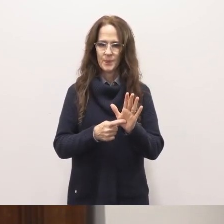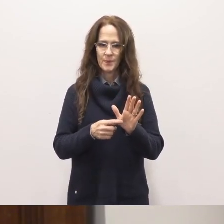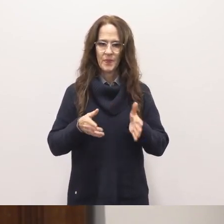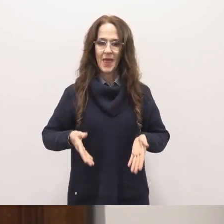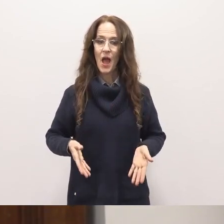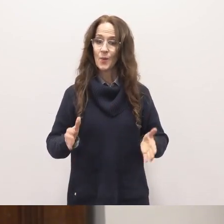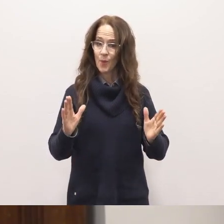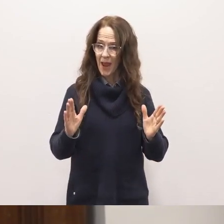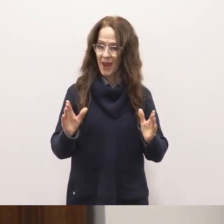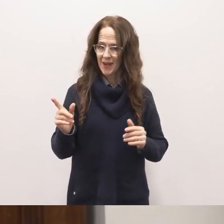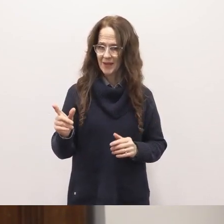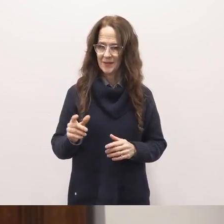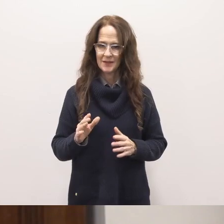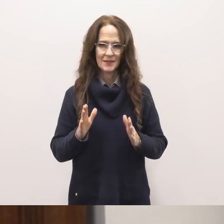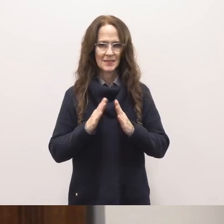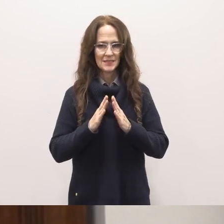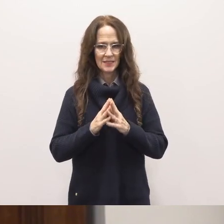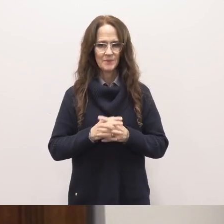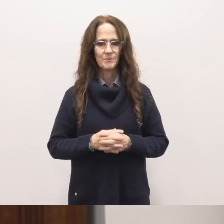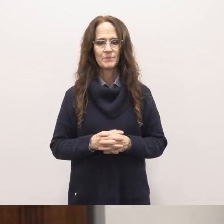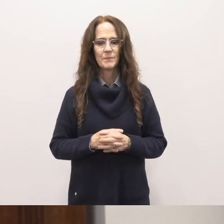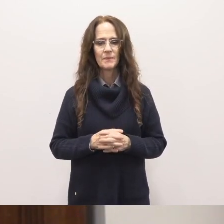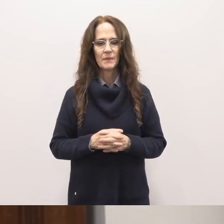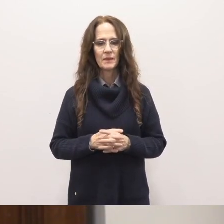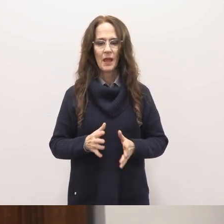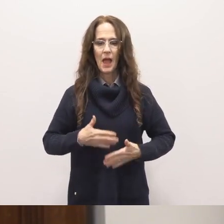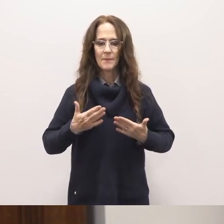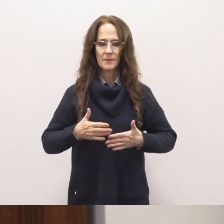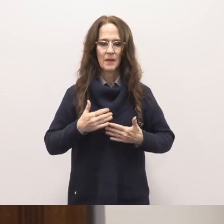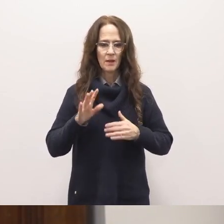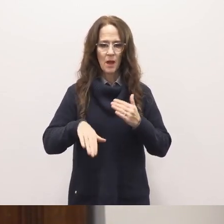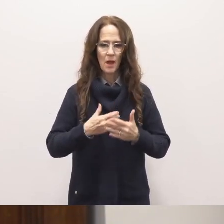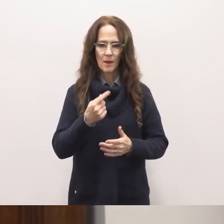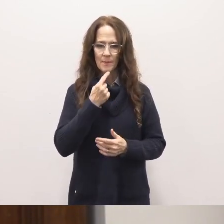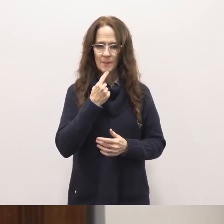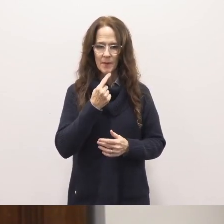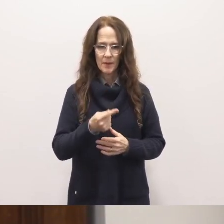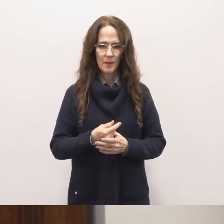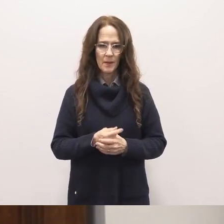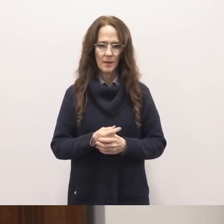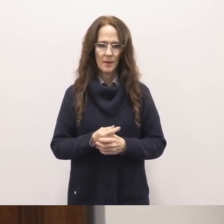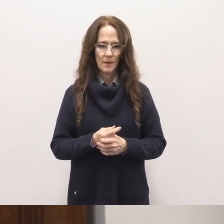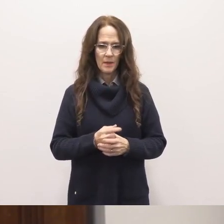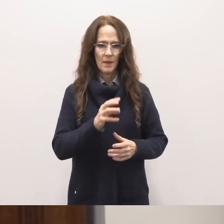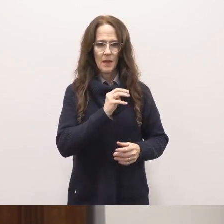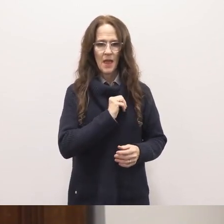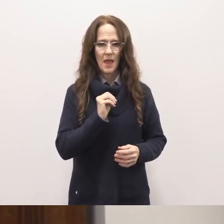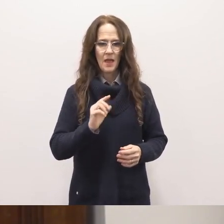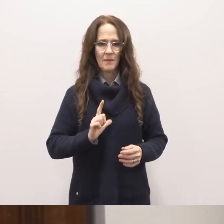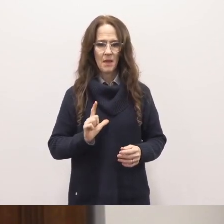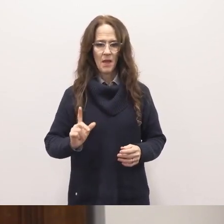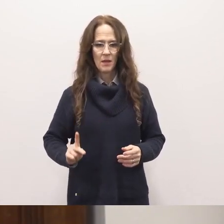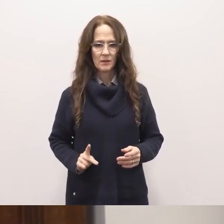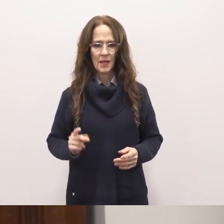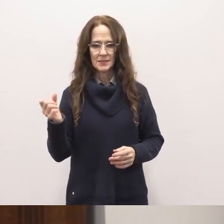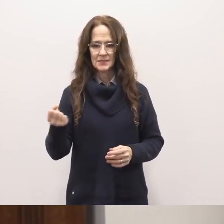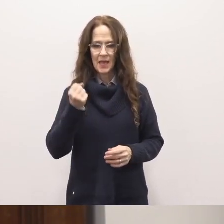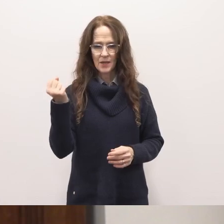And I'm glad that everybody is mentioning the MLK parade this Saturday.